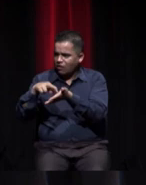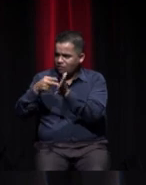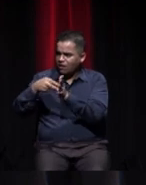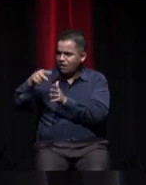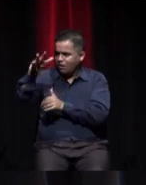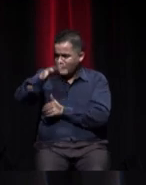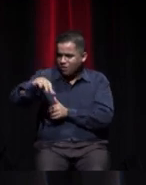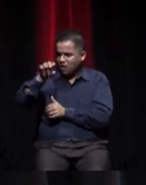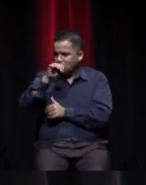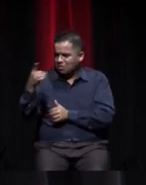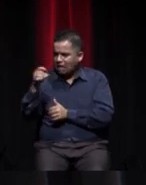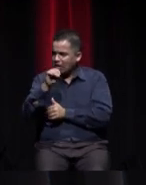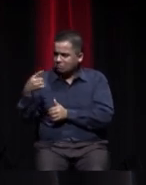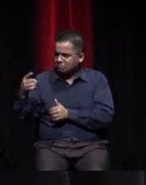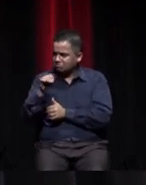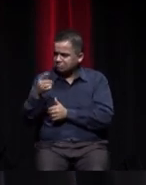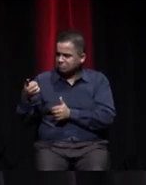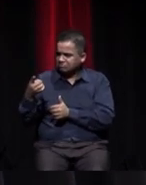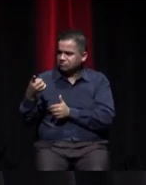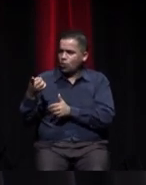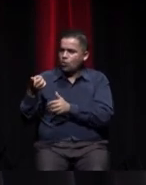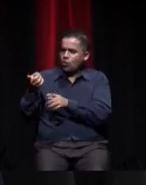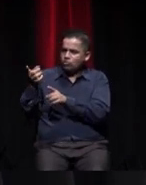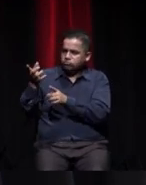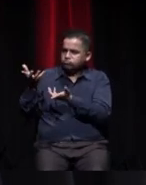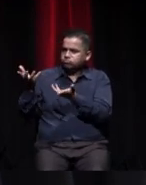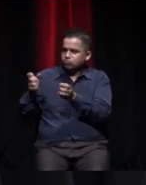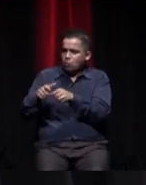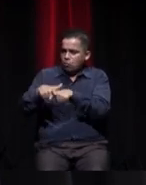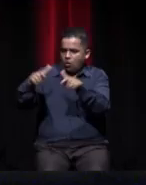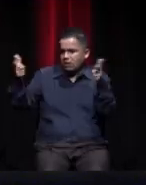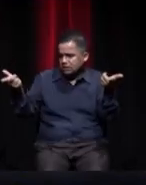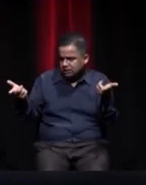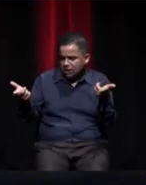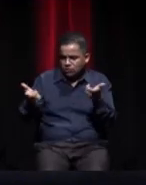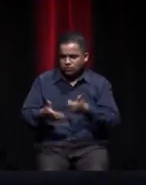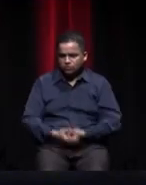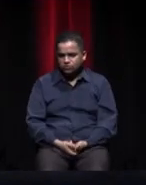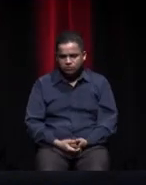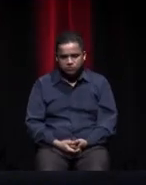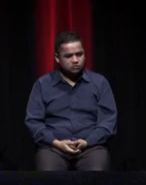and that what's called polarization?" Sorry. There was a chunk, the very end of the question